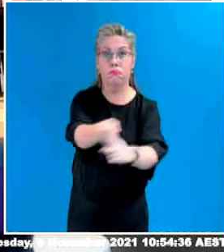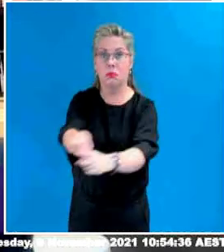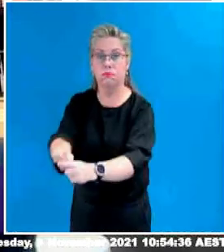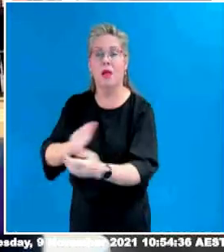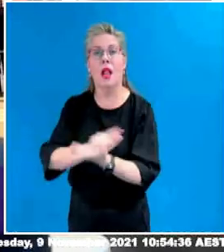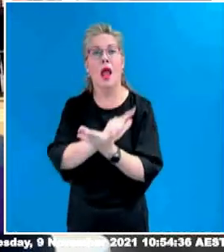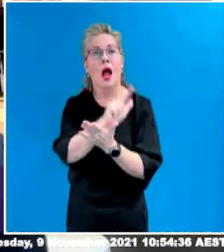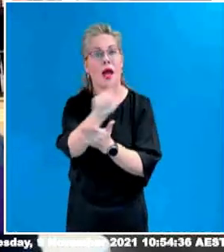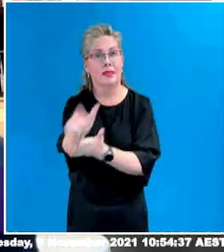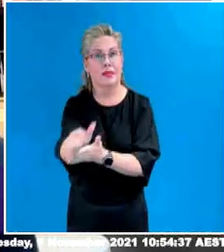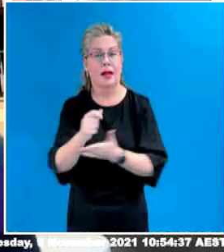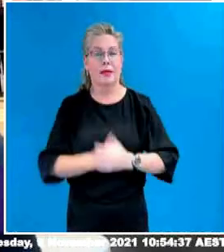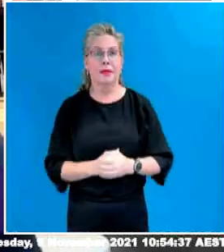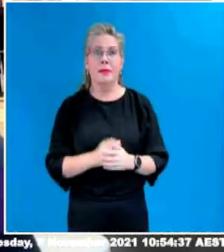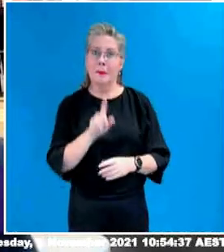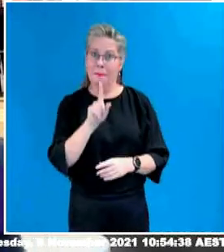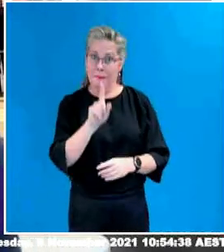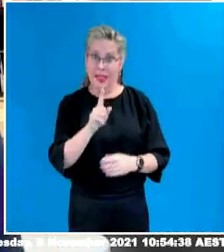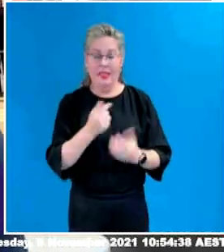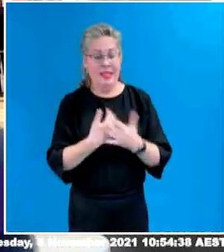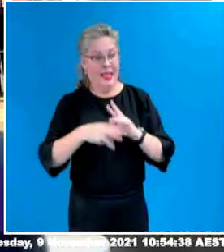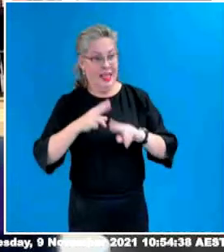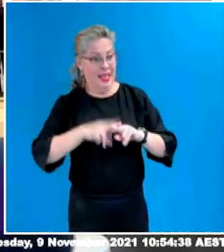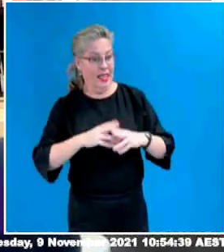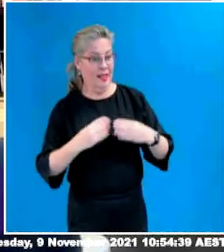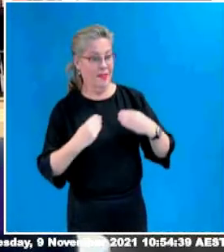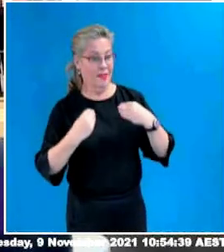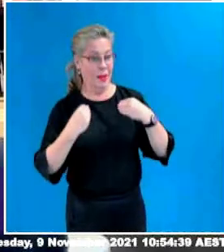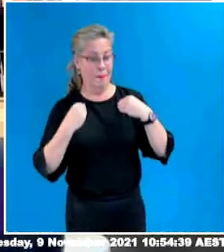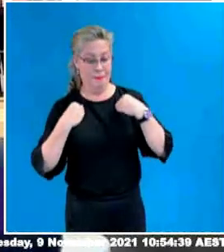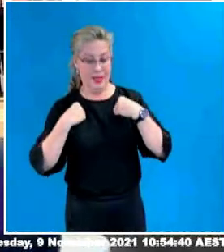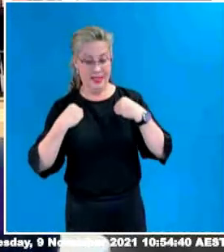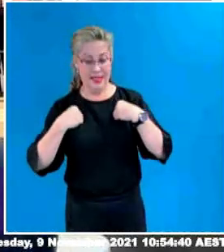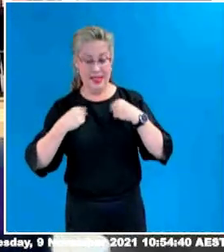That would then include making sure they are looking at the role